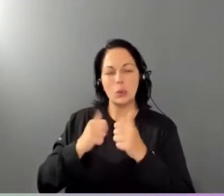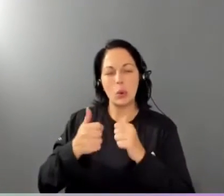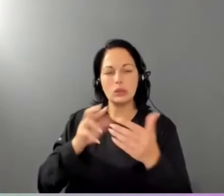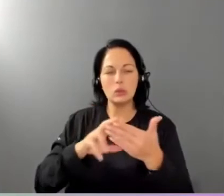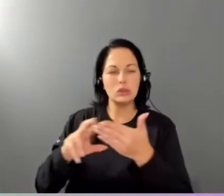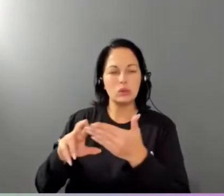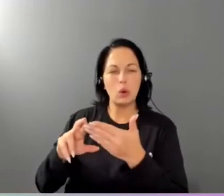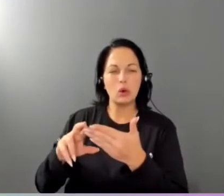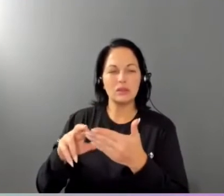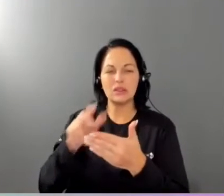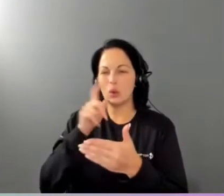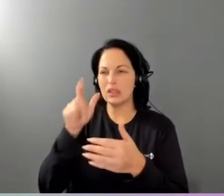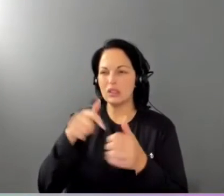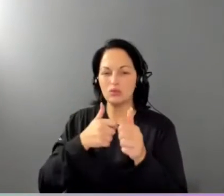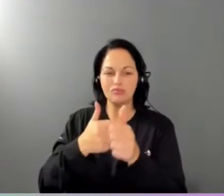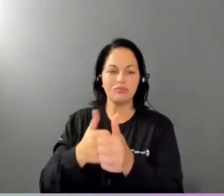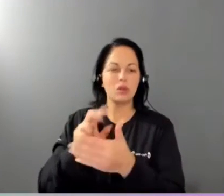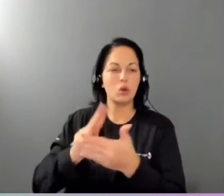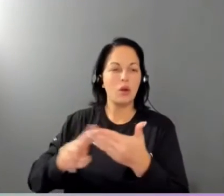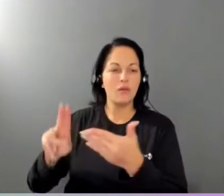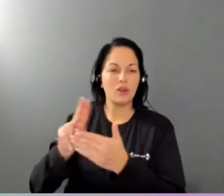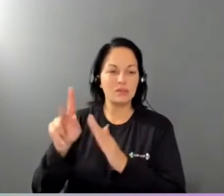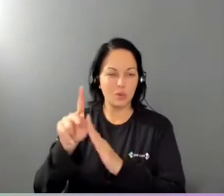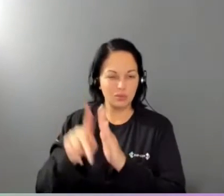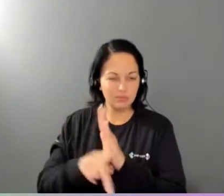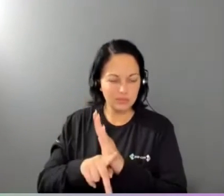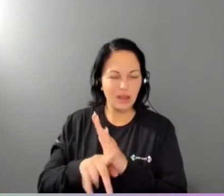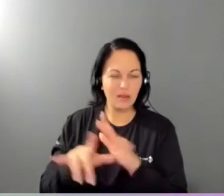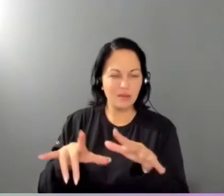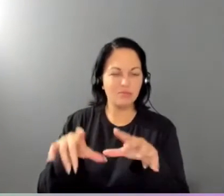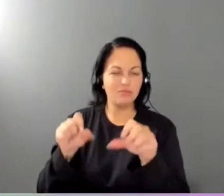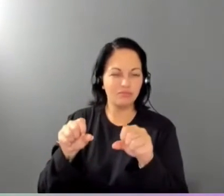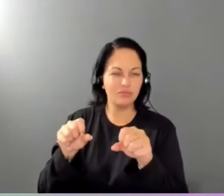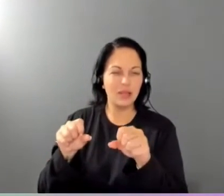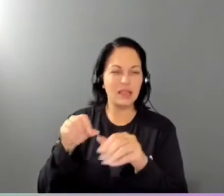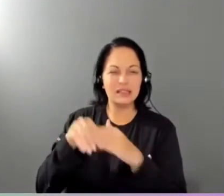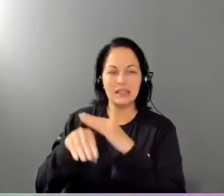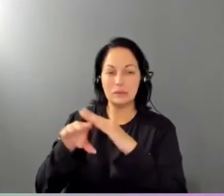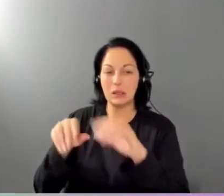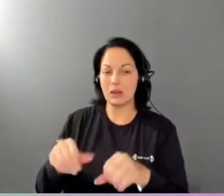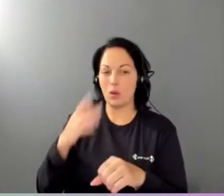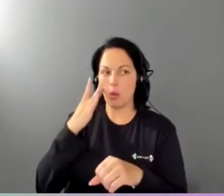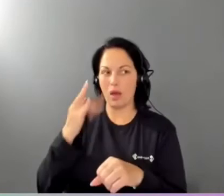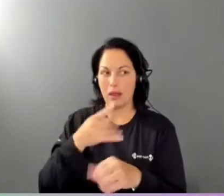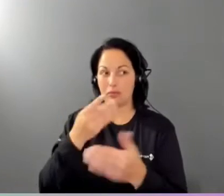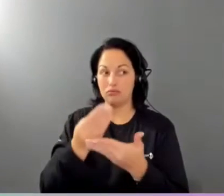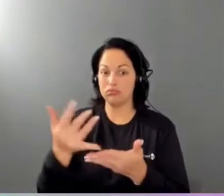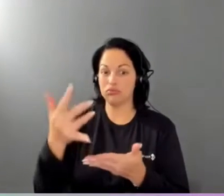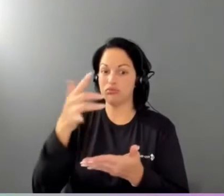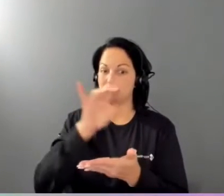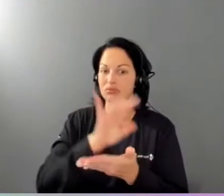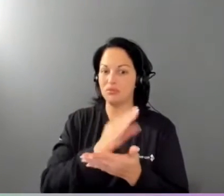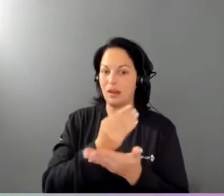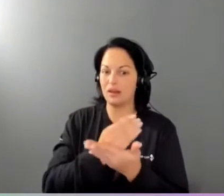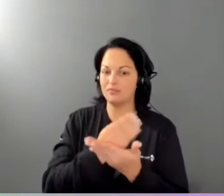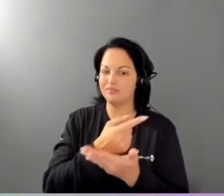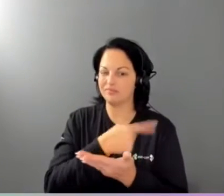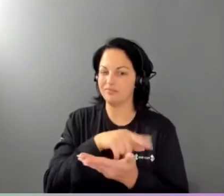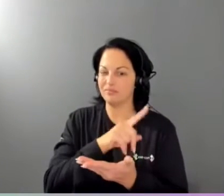why. Some departments were sort of exempt, I think it was sports and research -- were exempt from having to